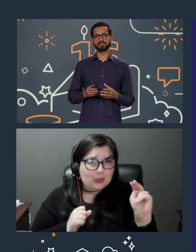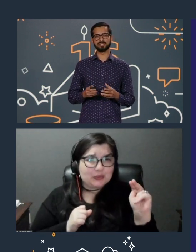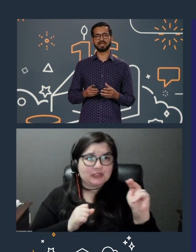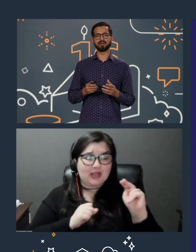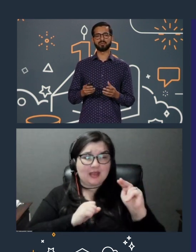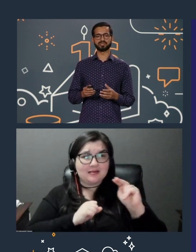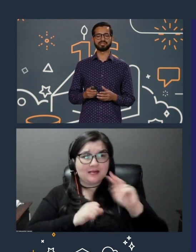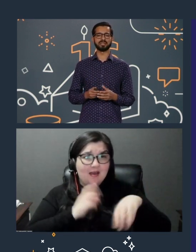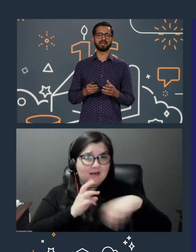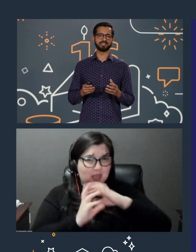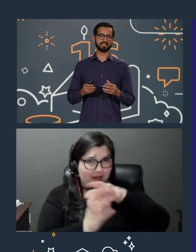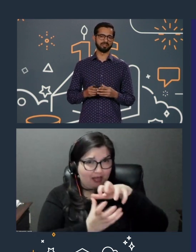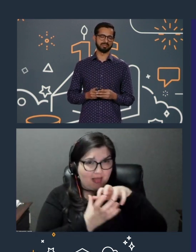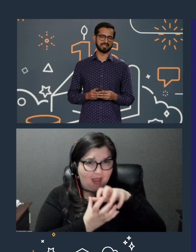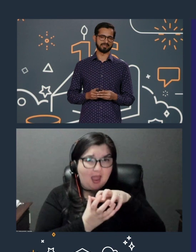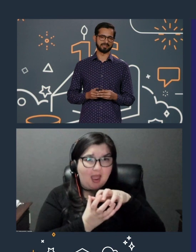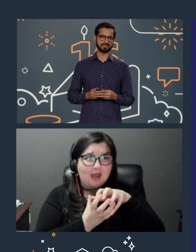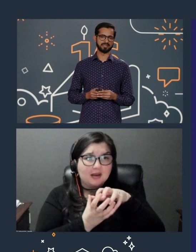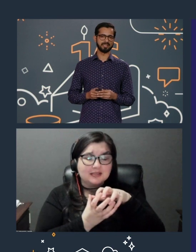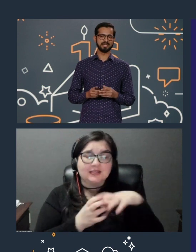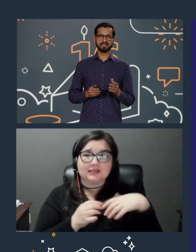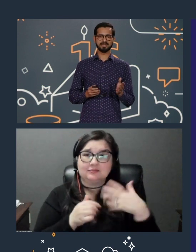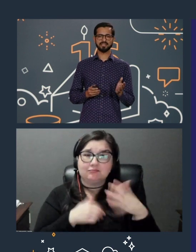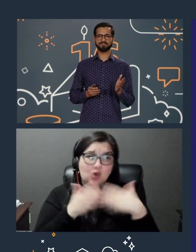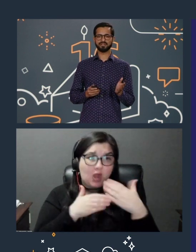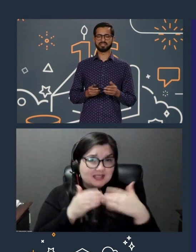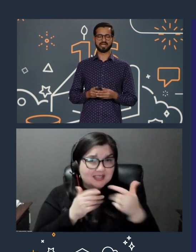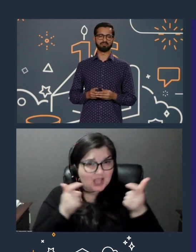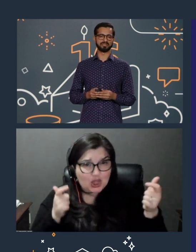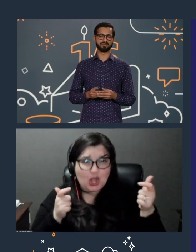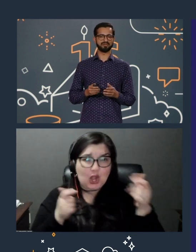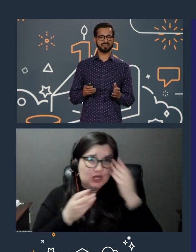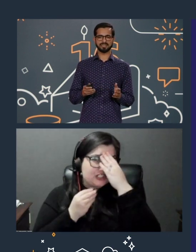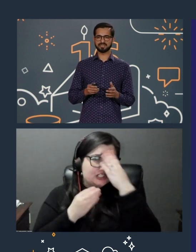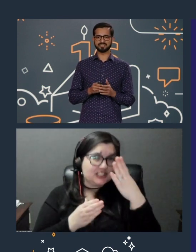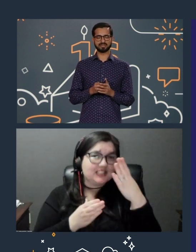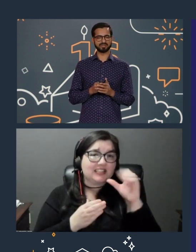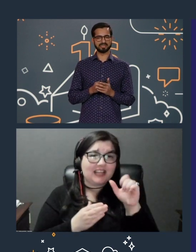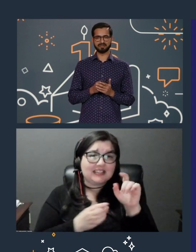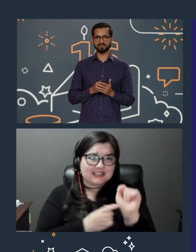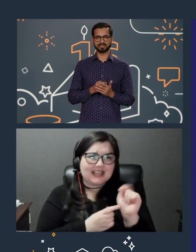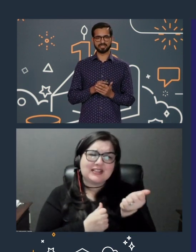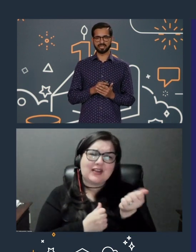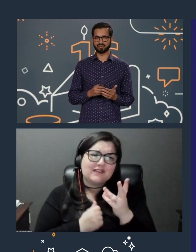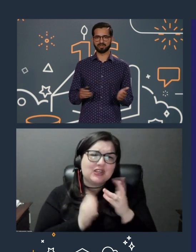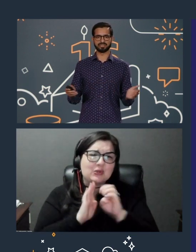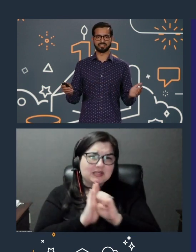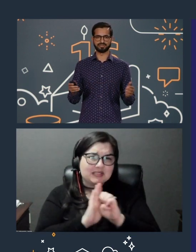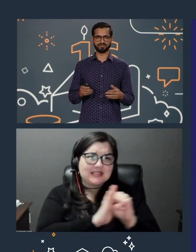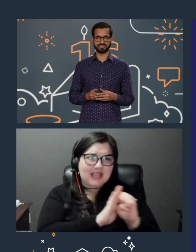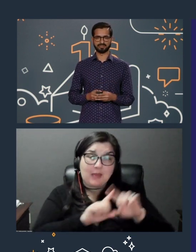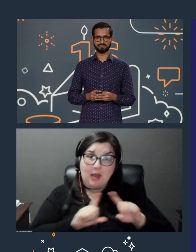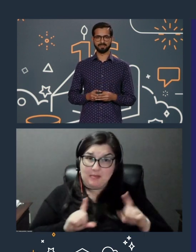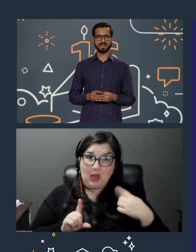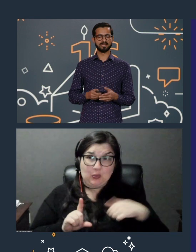storing and processing large know data sets. These are few examples, but really this is something that we are seeing across industries.